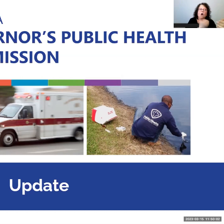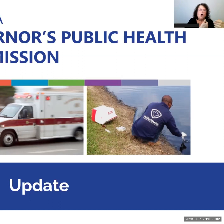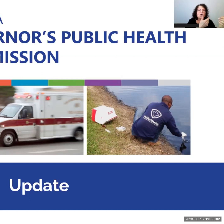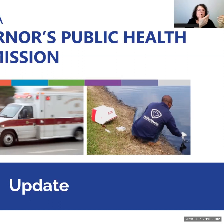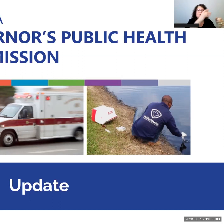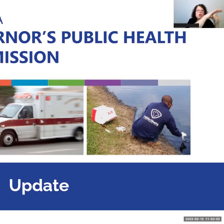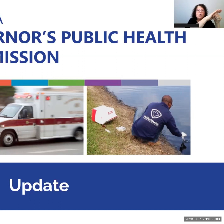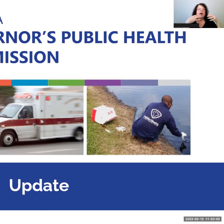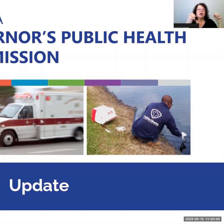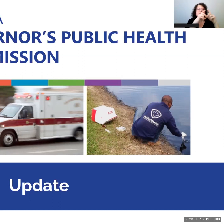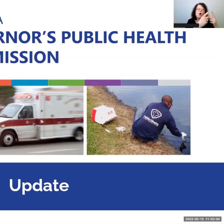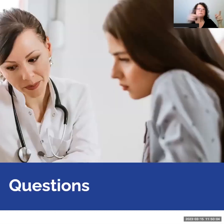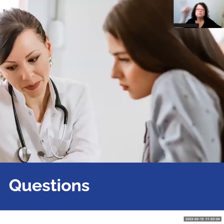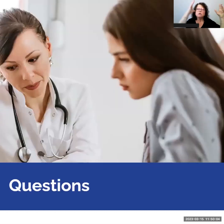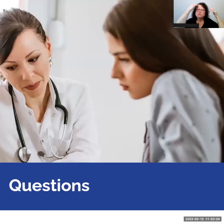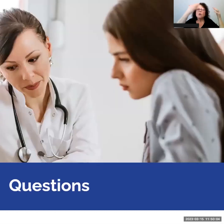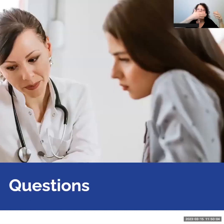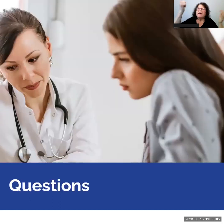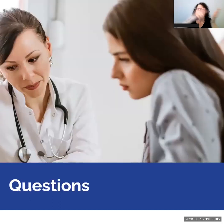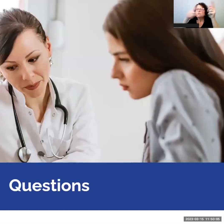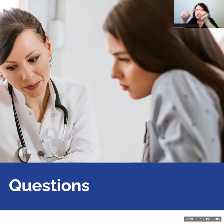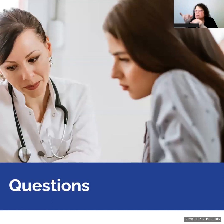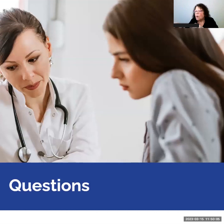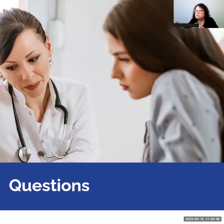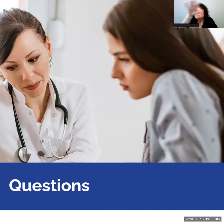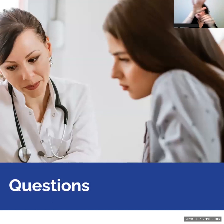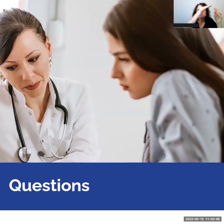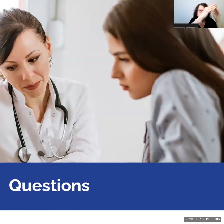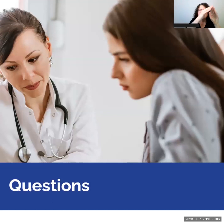what's best going on in the community, can put in funding and efforts